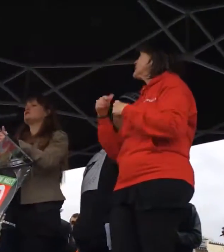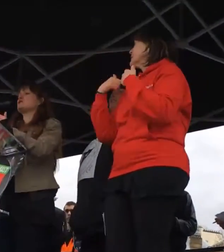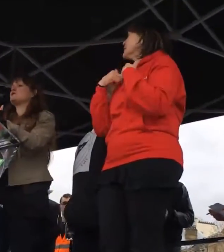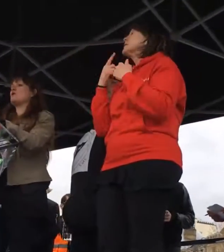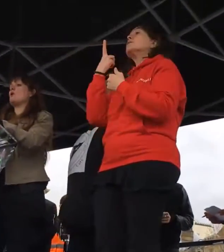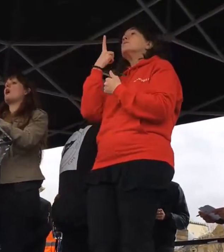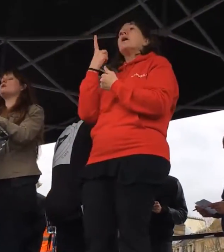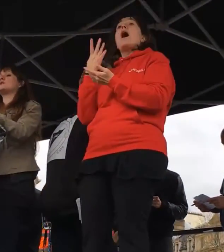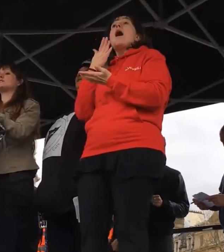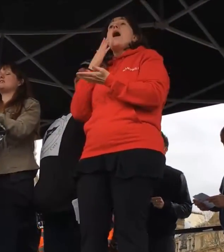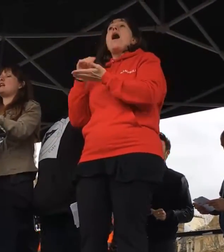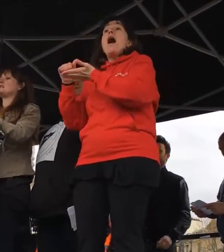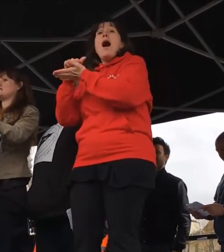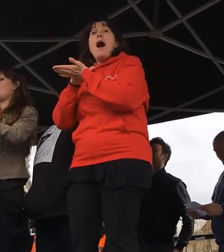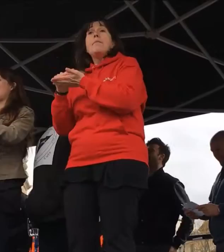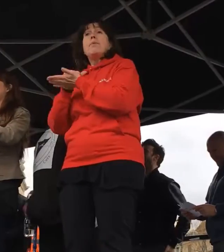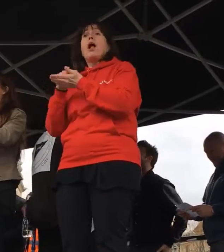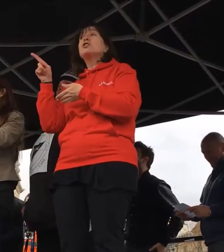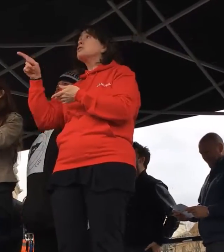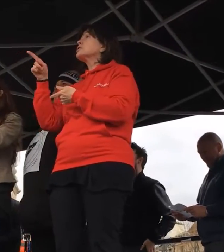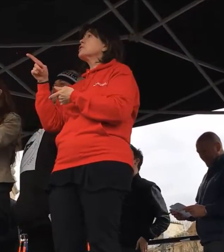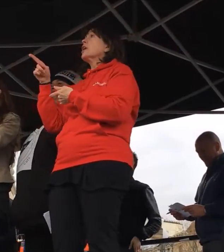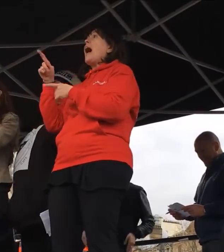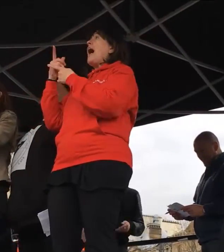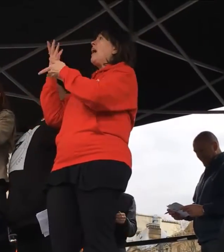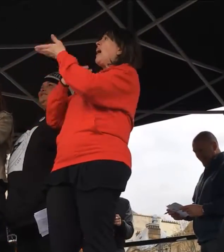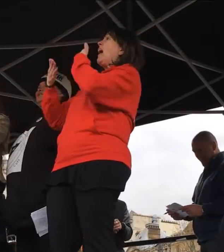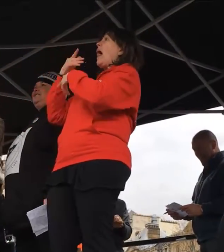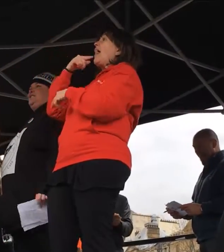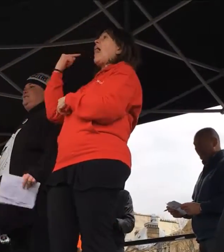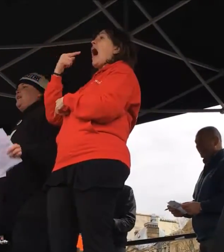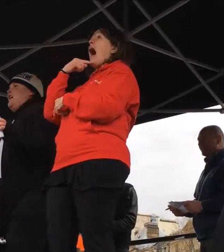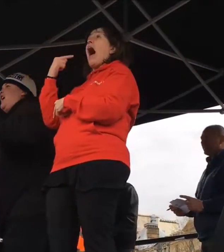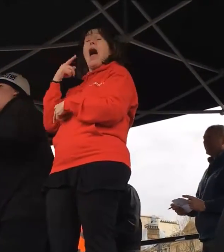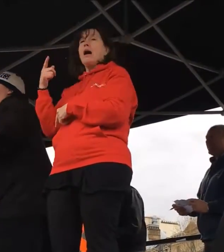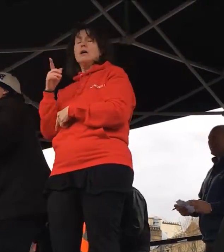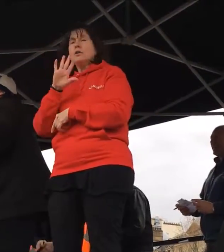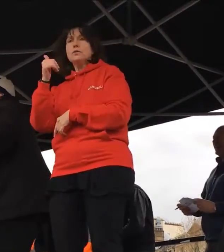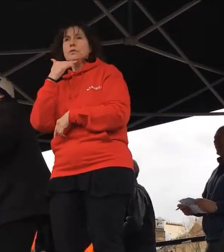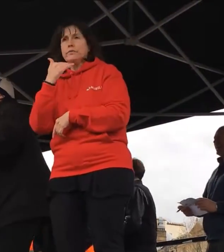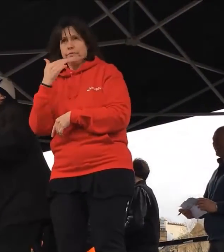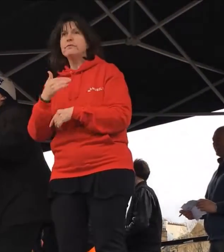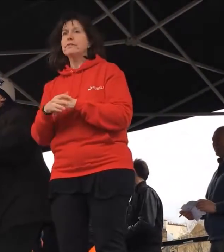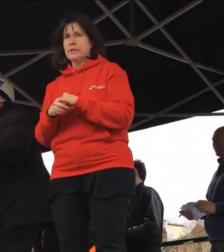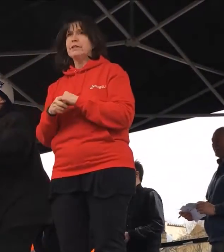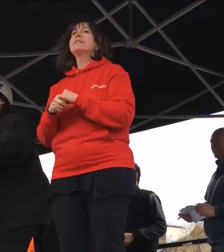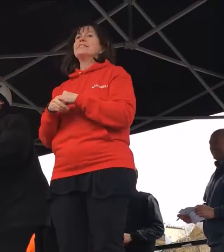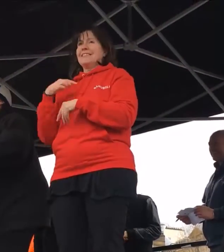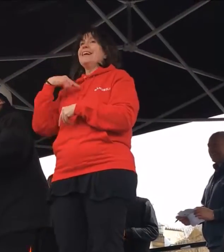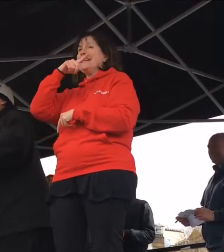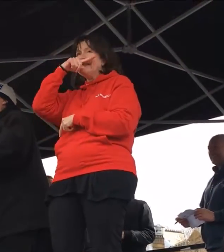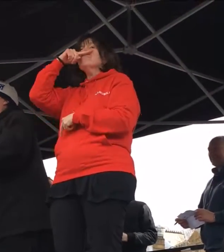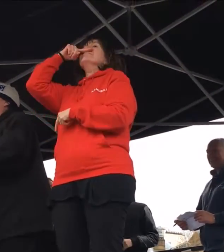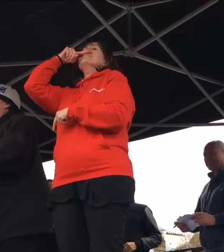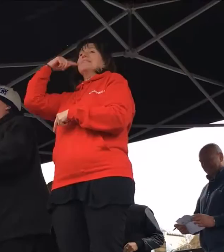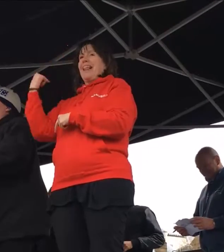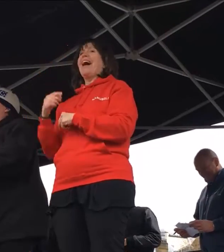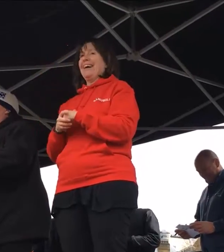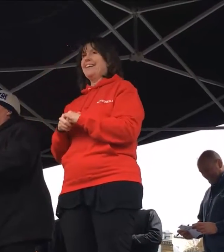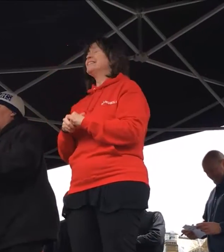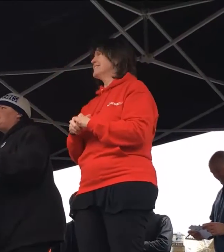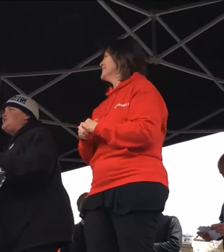in) he'll just snort coke and tell us lies! Let's hear it! Osborne won't apologise, he'll